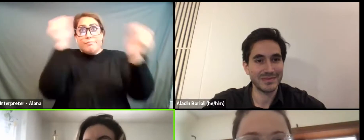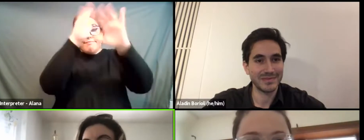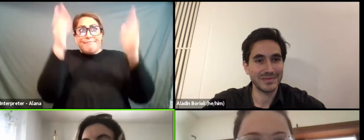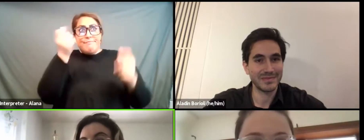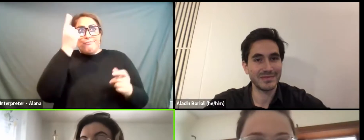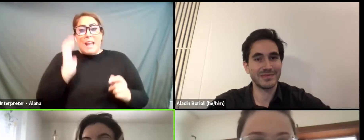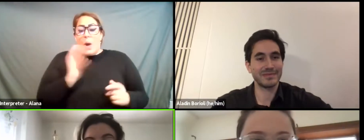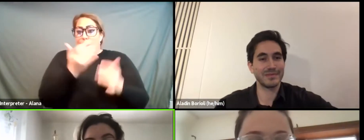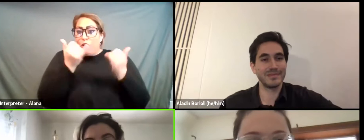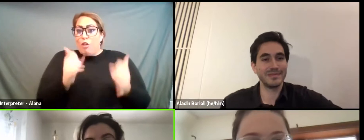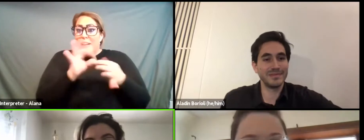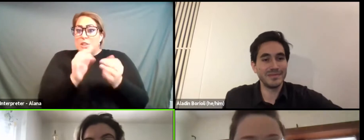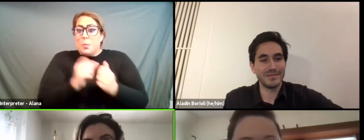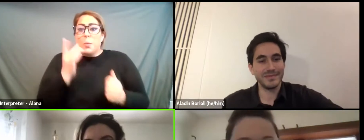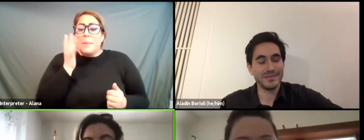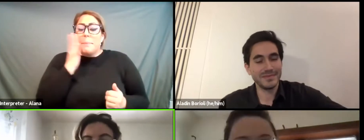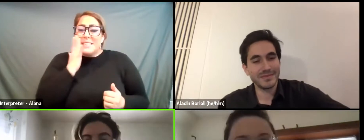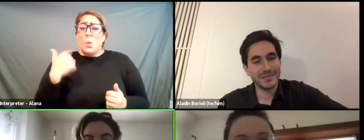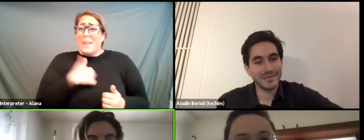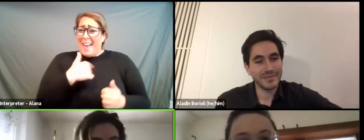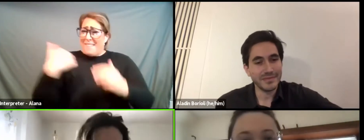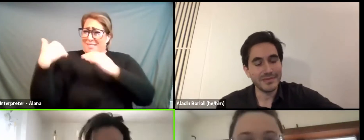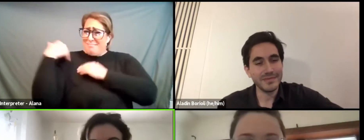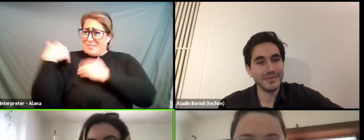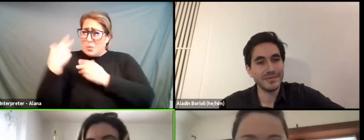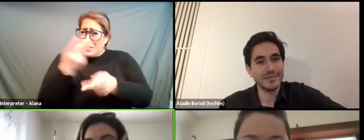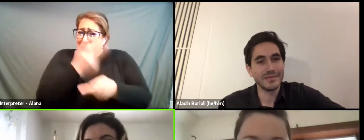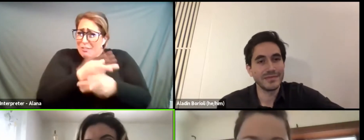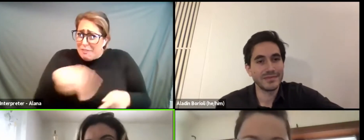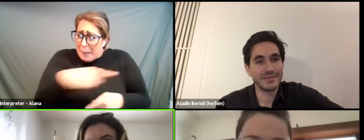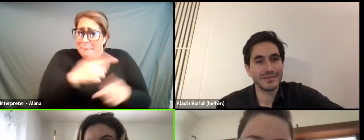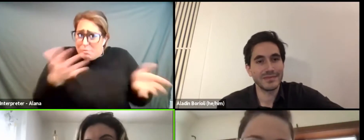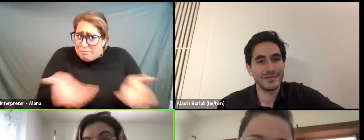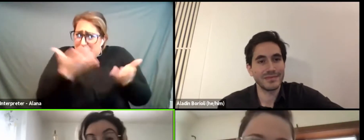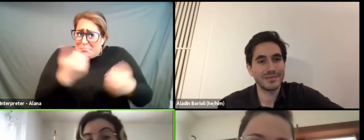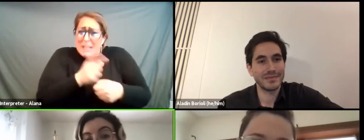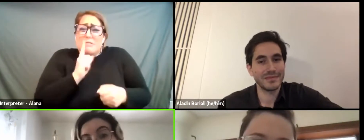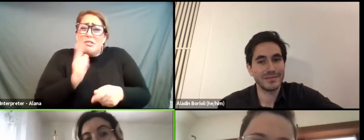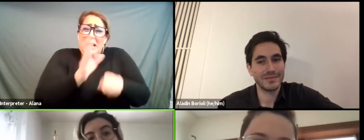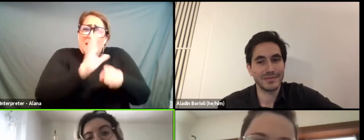our duties to take care of them and make sure they thrive and from an individual hive level,